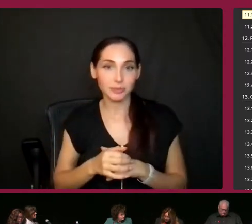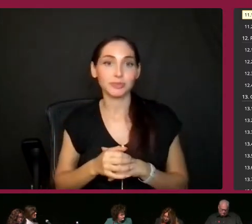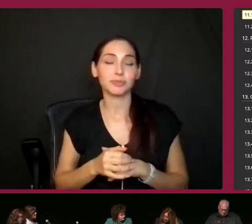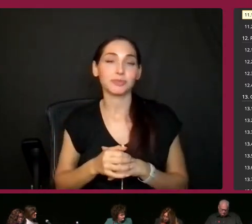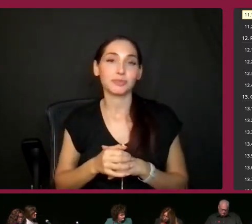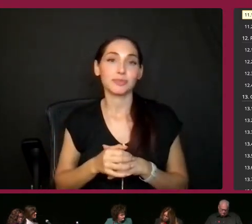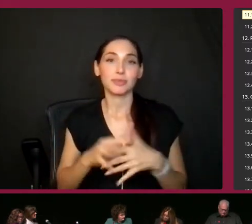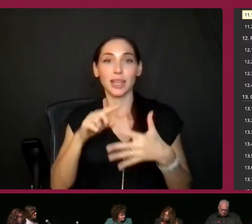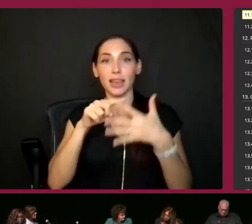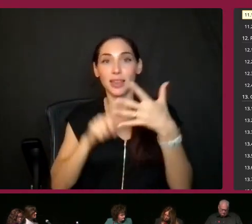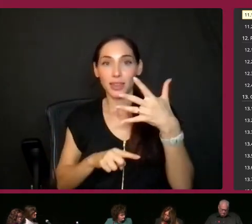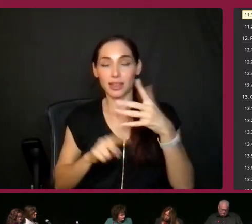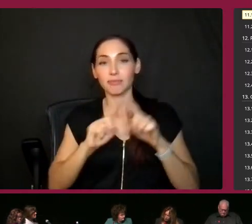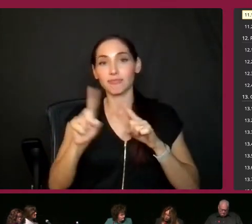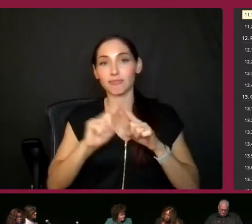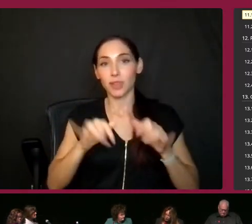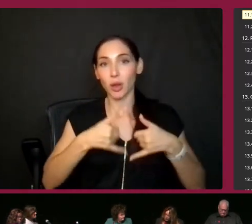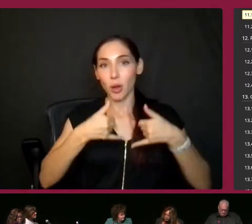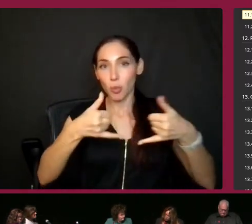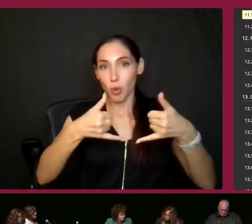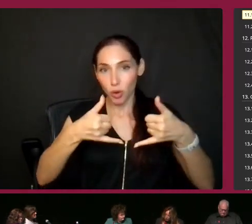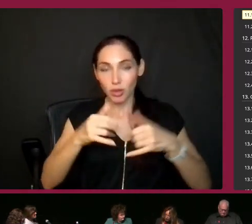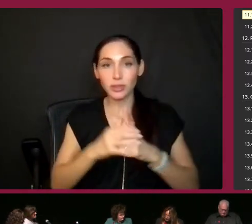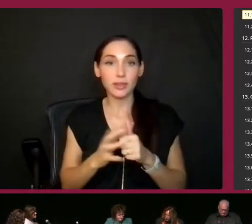prestigious awards, first conceptualized